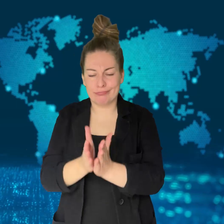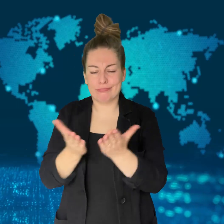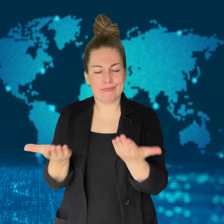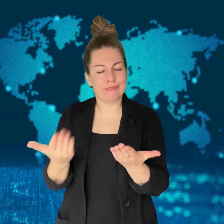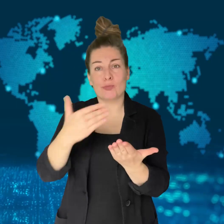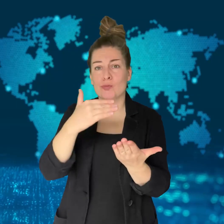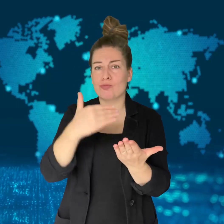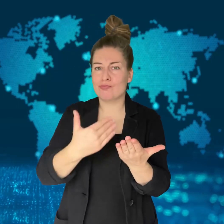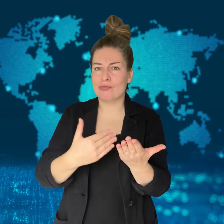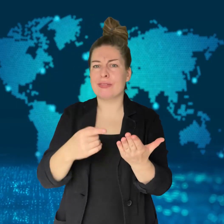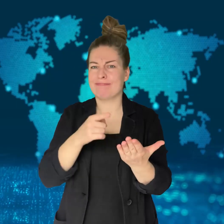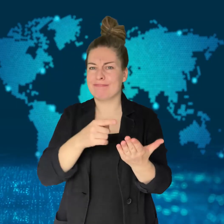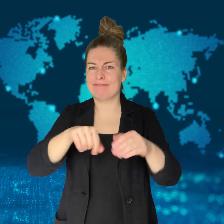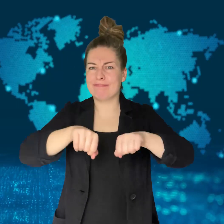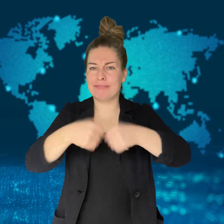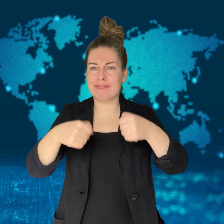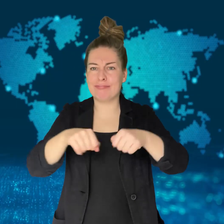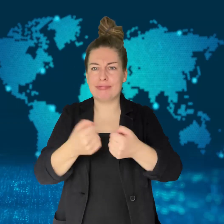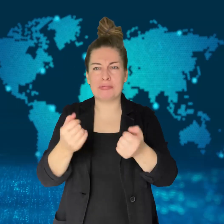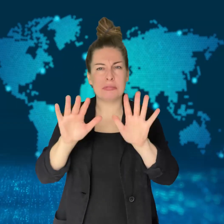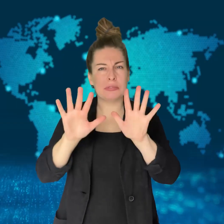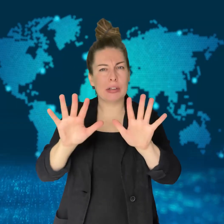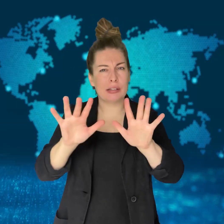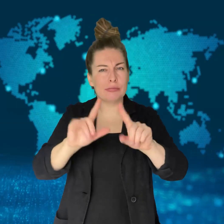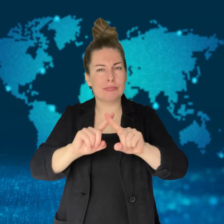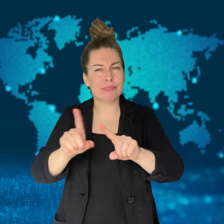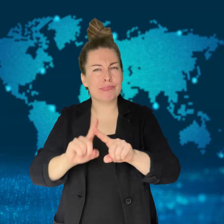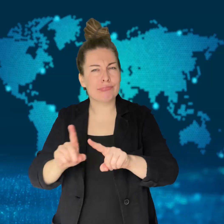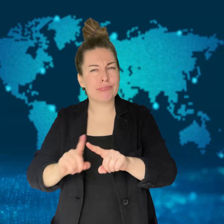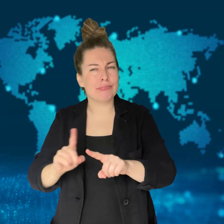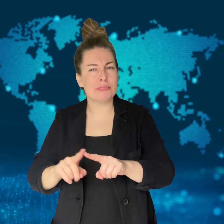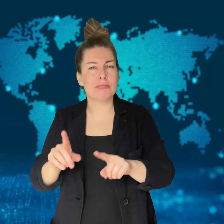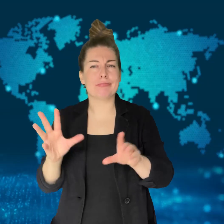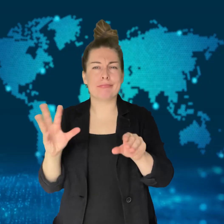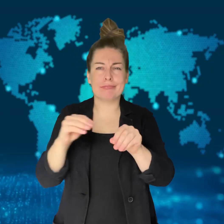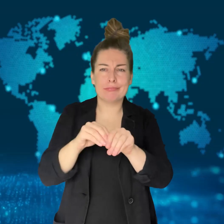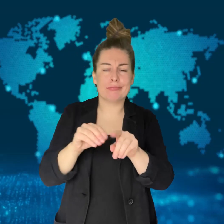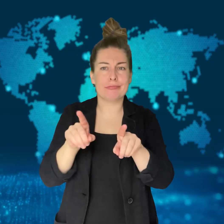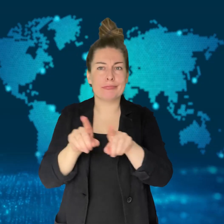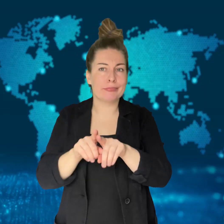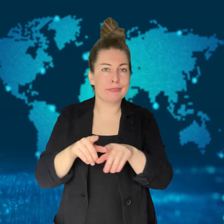10 felony counts - including treason, destruction of property,